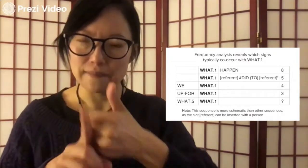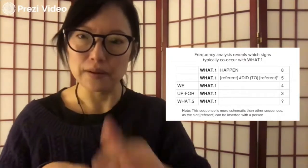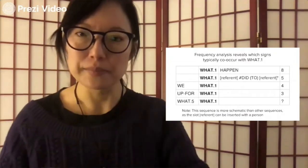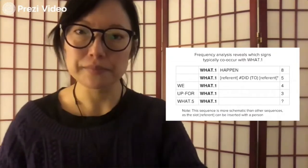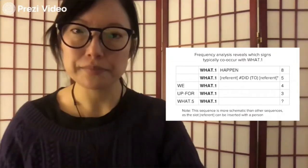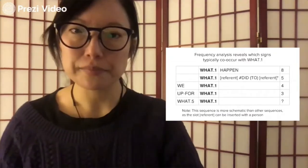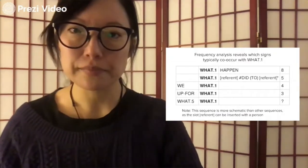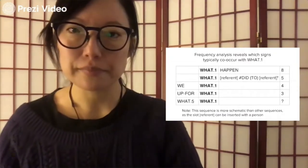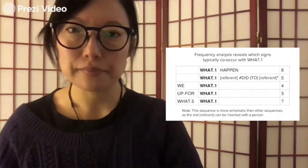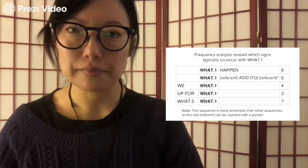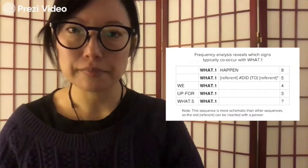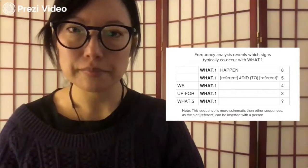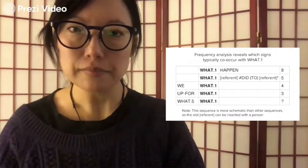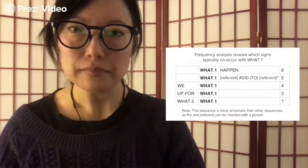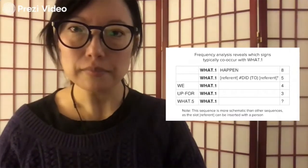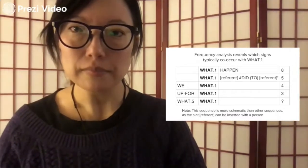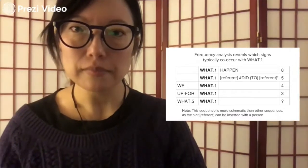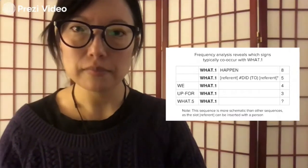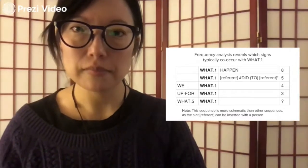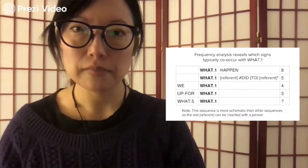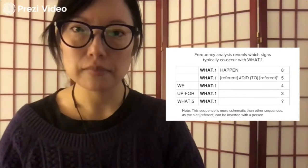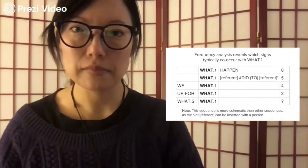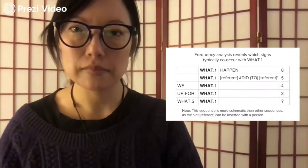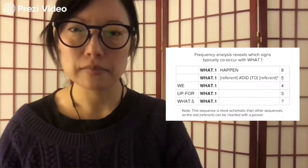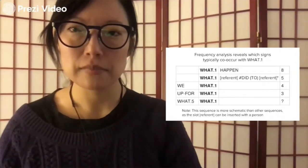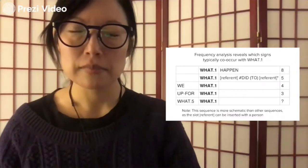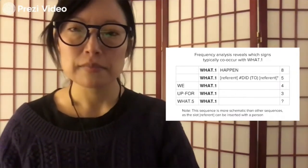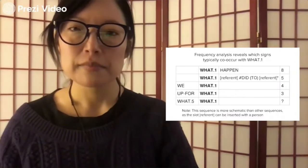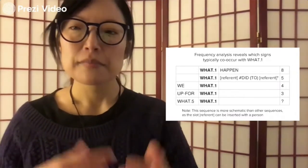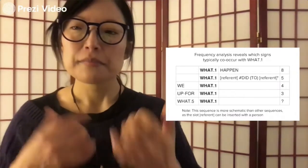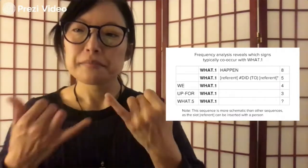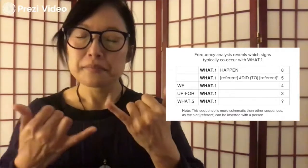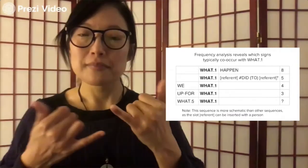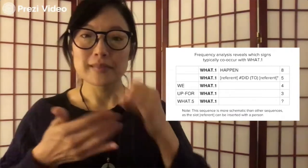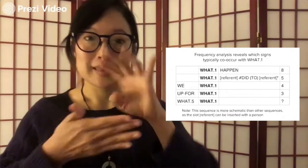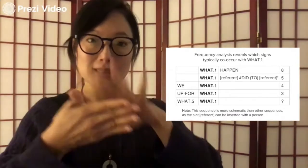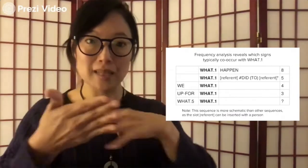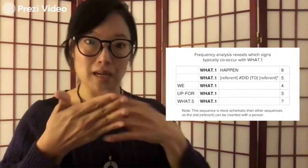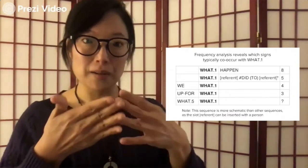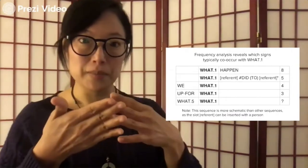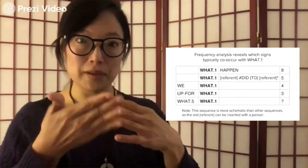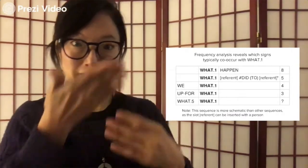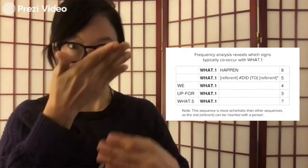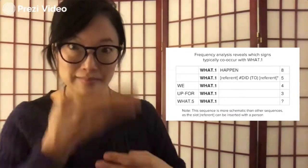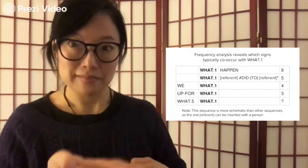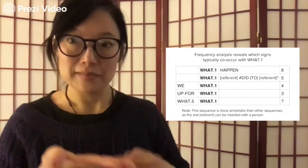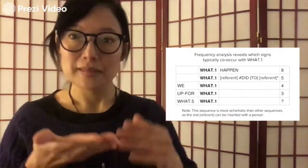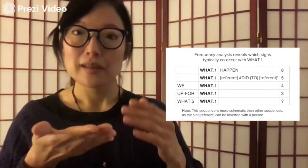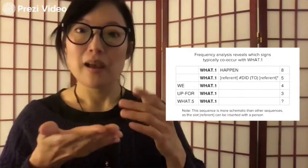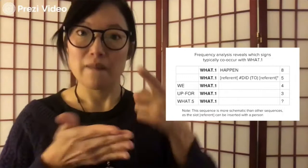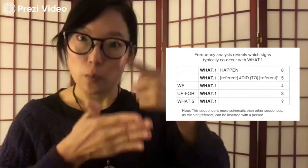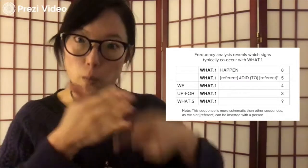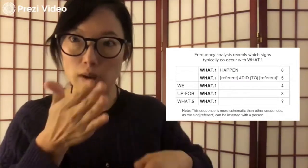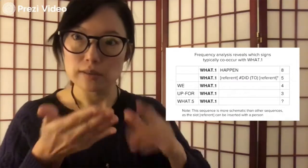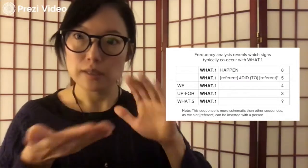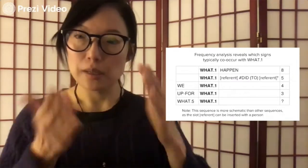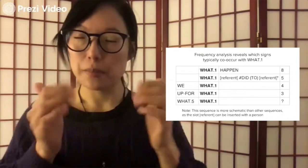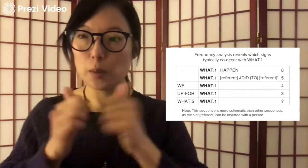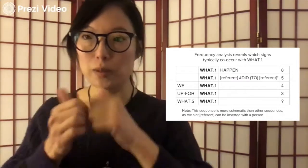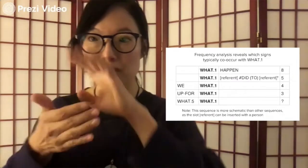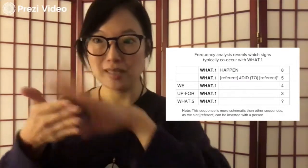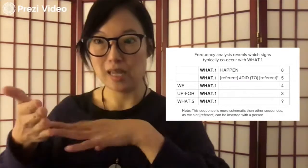of the WHAT.1. Now, looking at this table of what one in